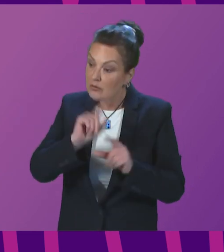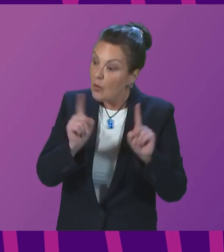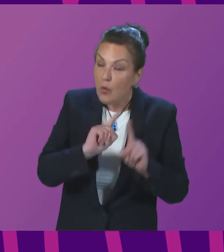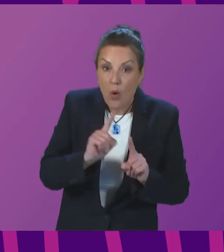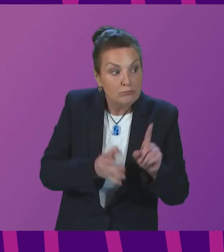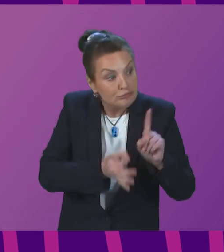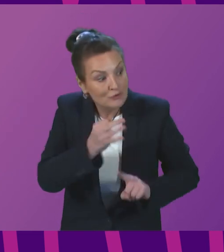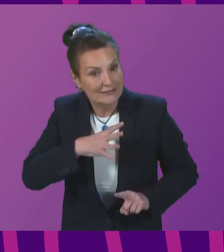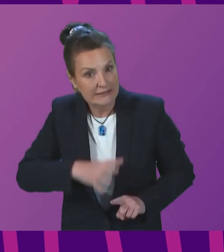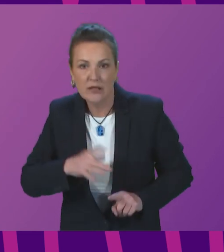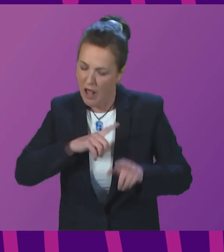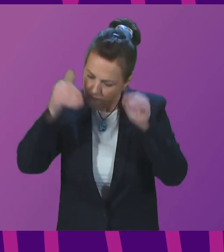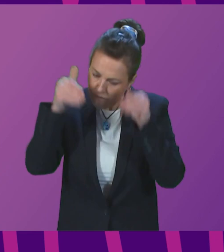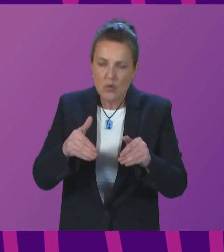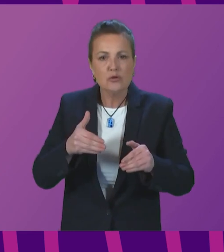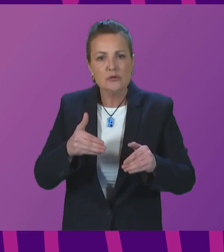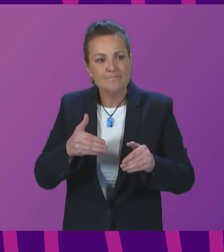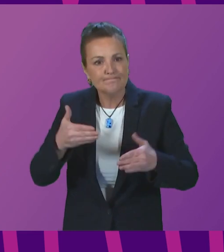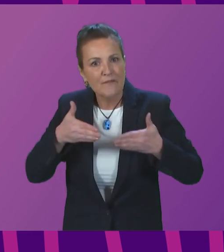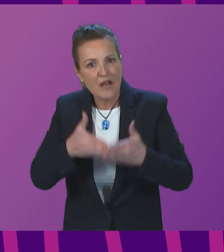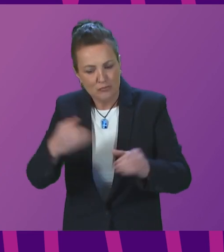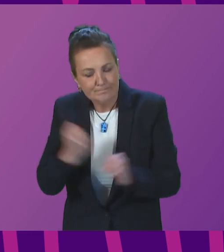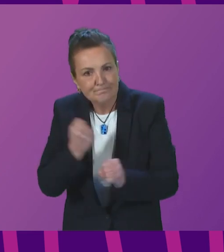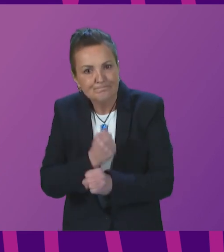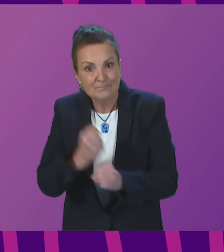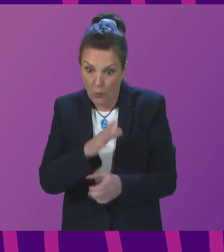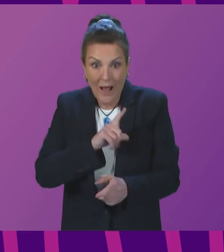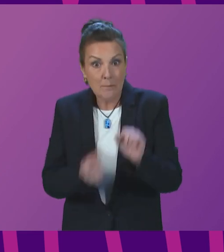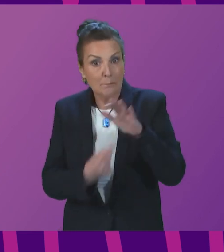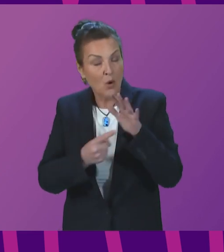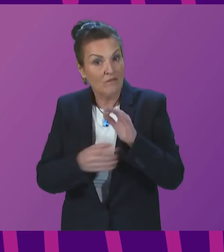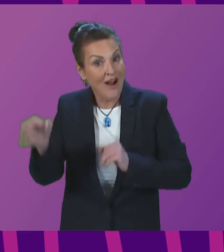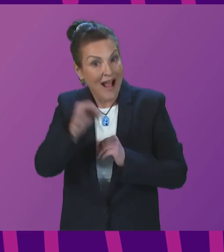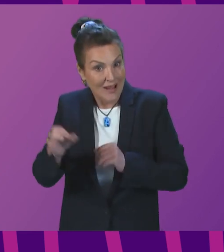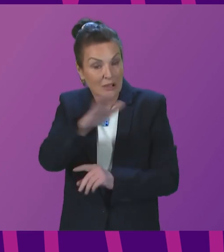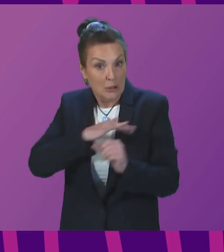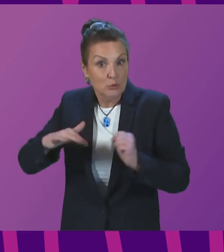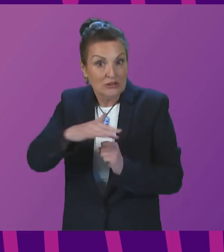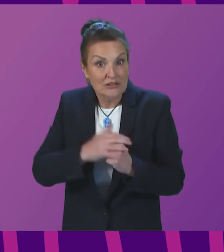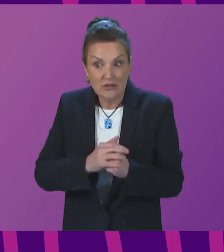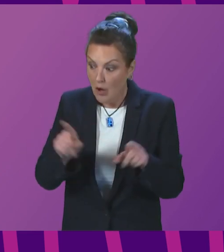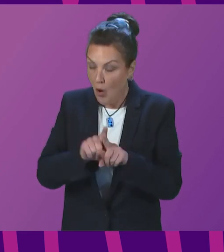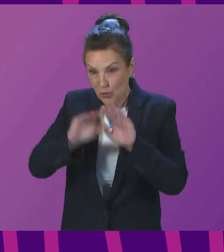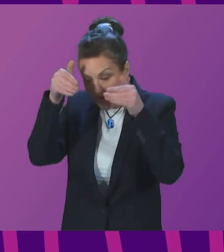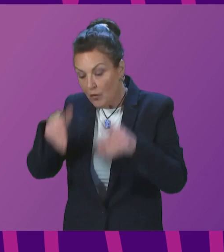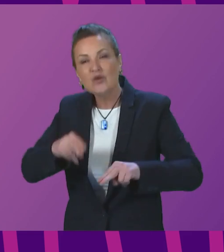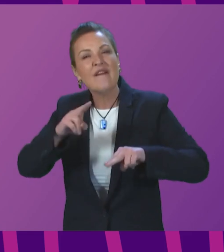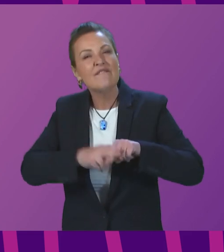on completing the ferries, which is the most important thing for our island communities. We will also focus on ensuring that Ferguson’s shipyard and all those who work there now